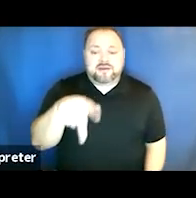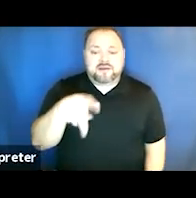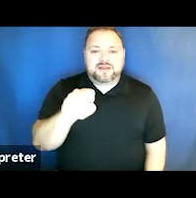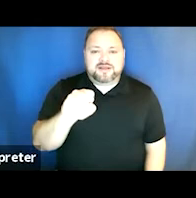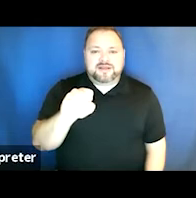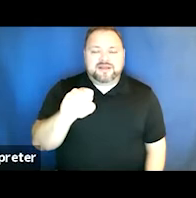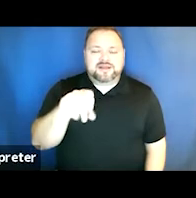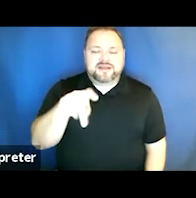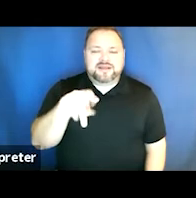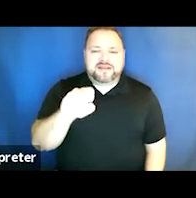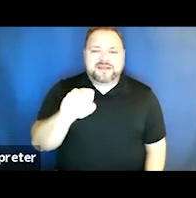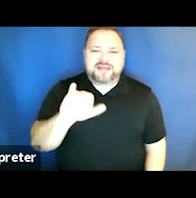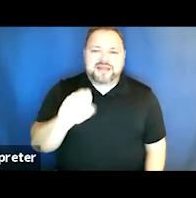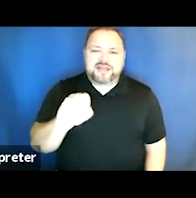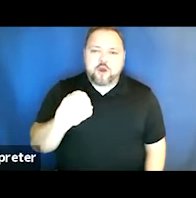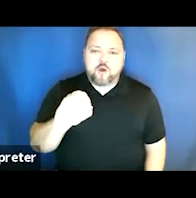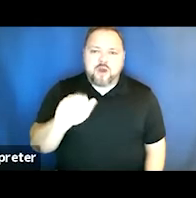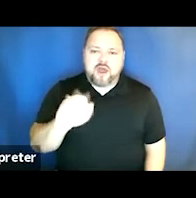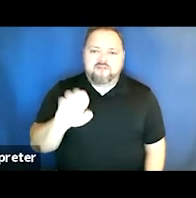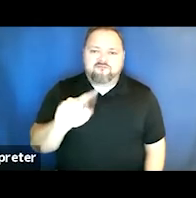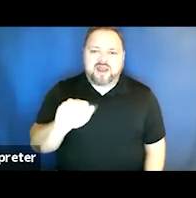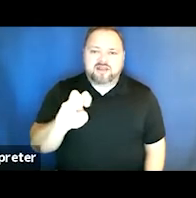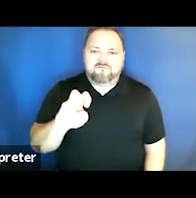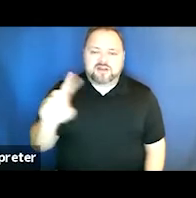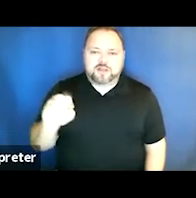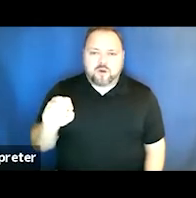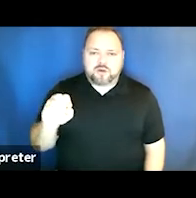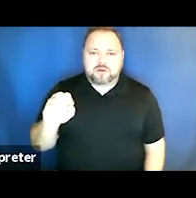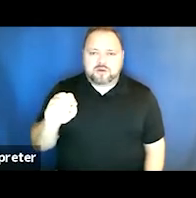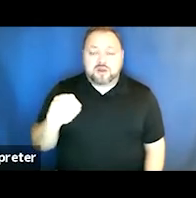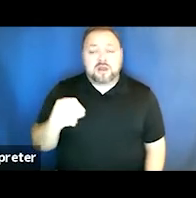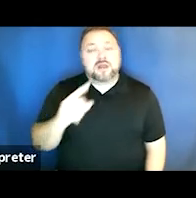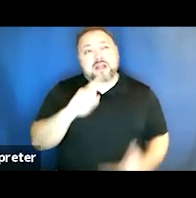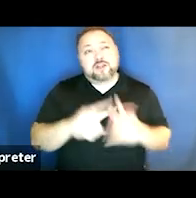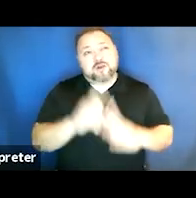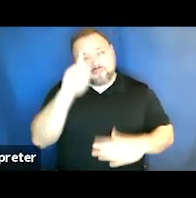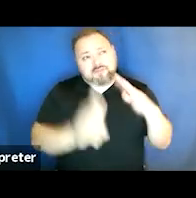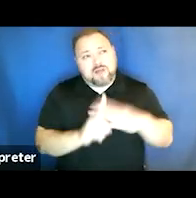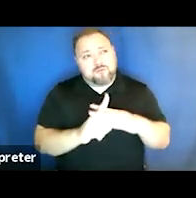and it started developing when I was really, really young.